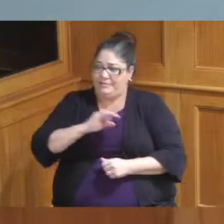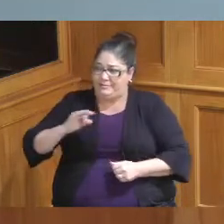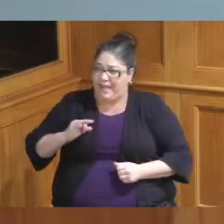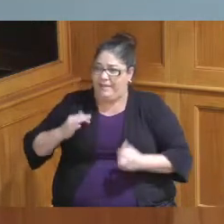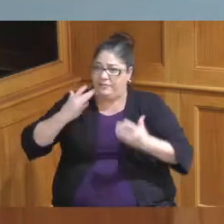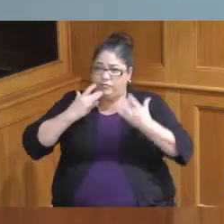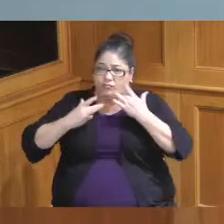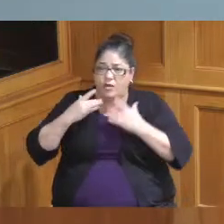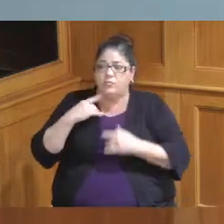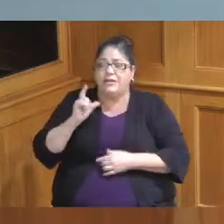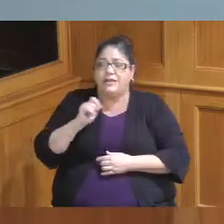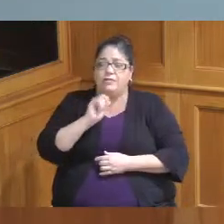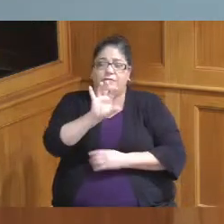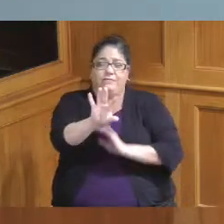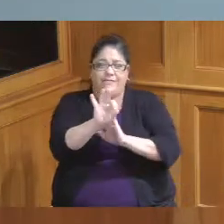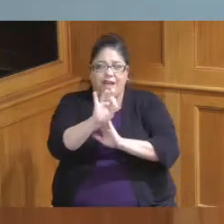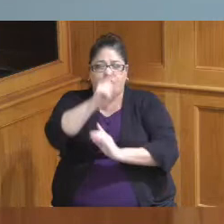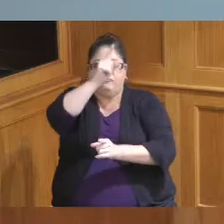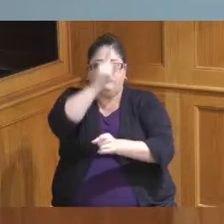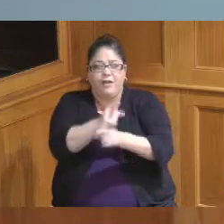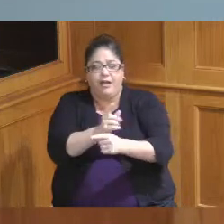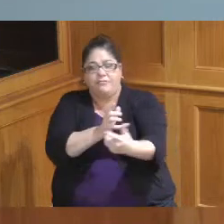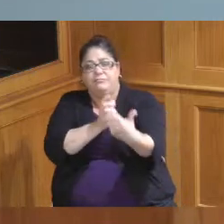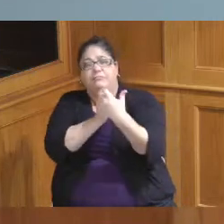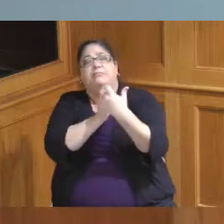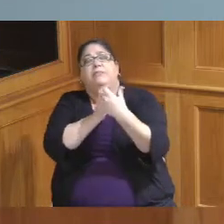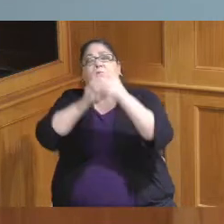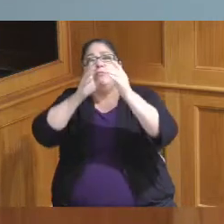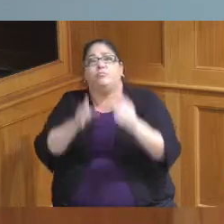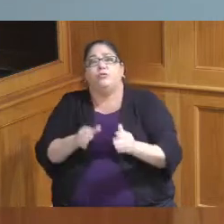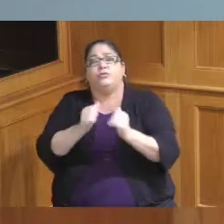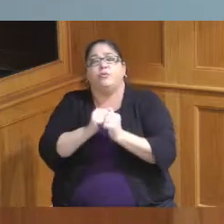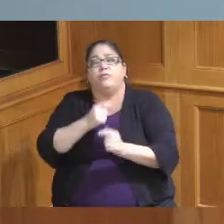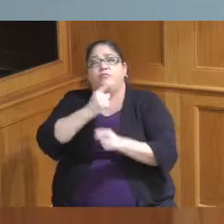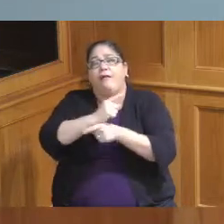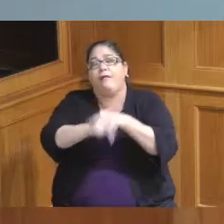need to find the right people that that have that right temperance that right peace of mind